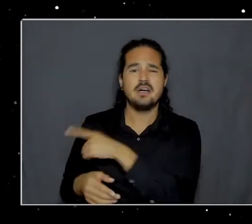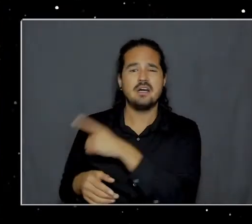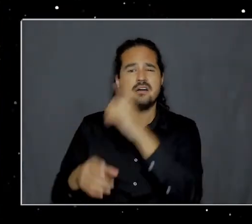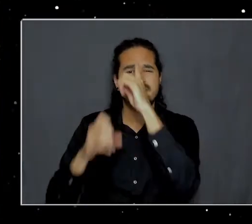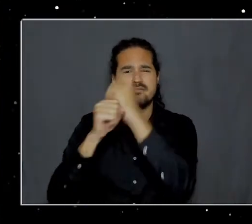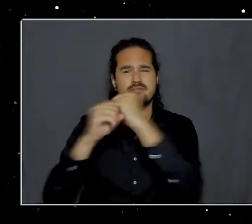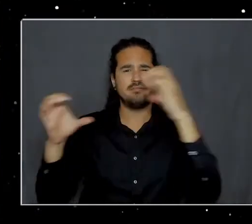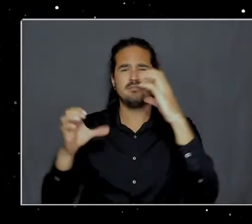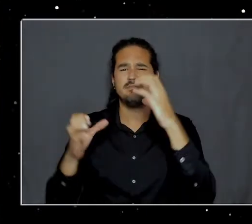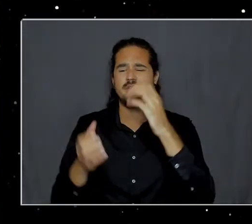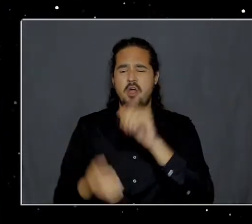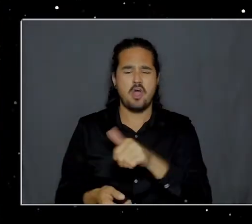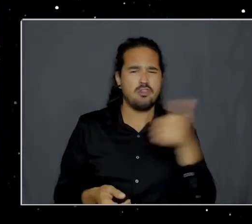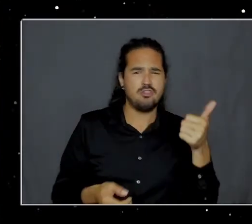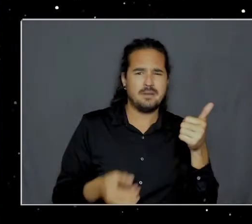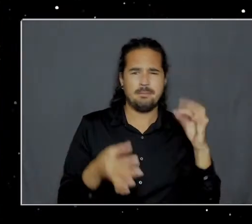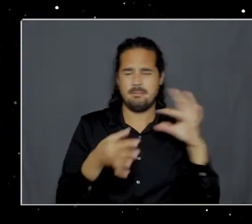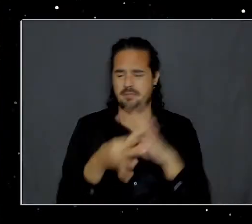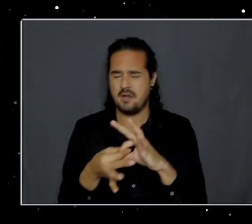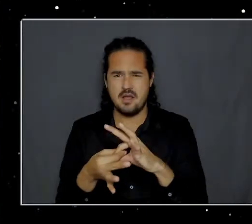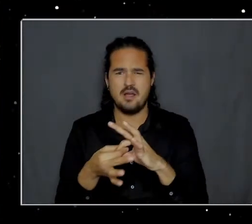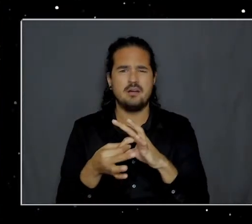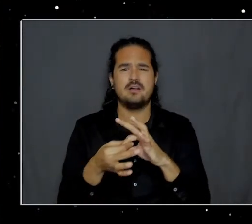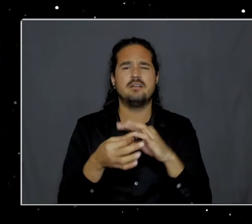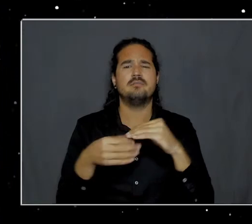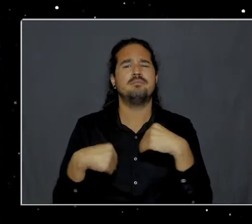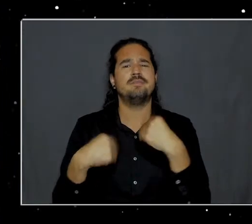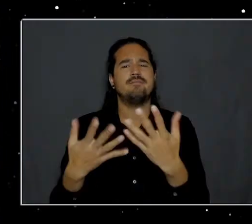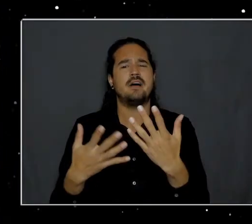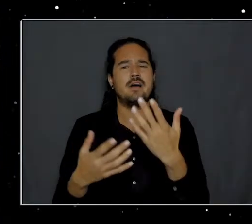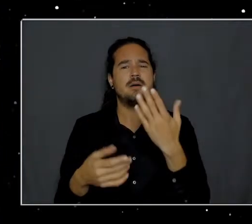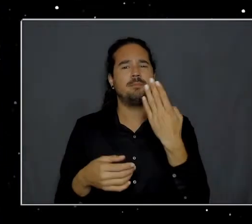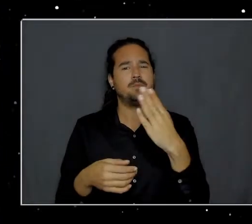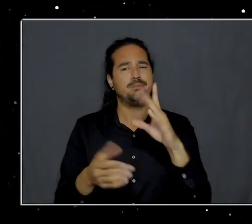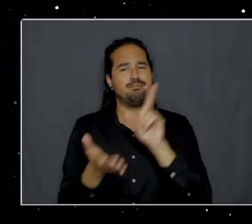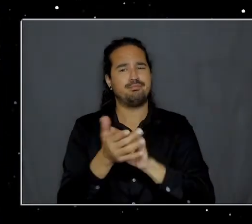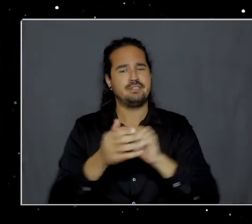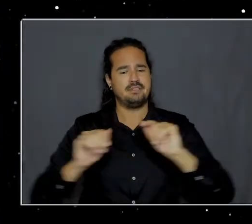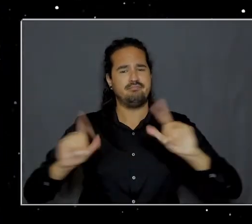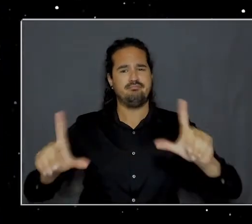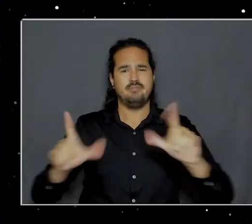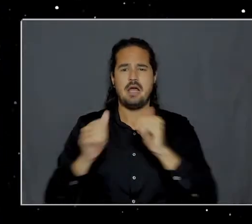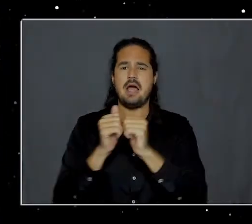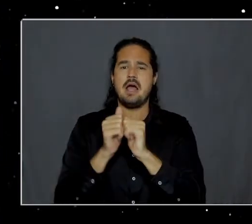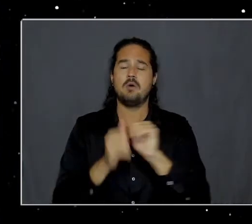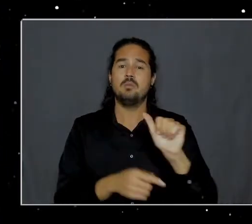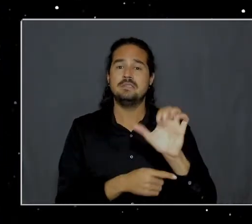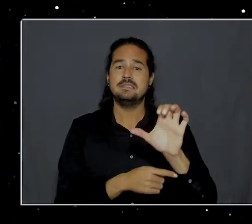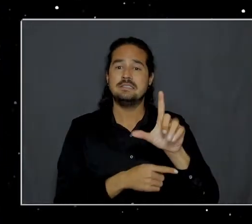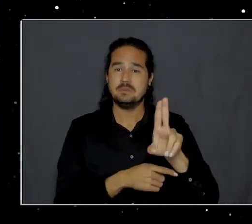OTHERING AND BELONGING TO A CONCRETE BLUEPRINT FOR HOW THE ACLU CAN USE ITS TOOLS OF